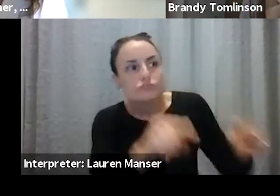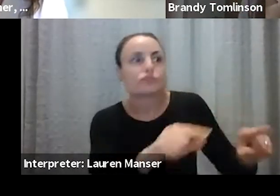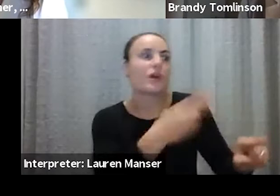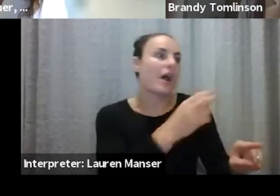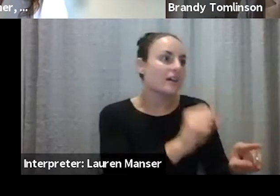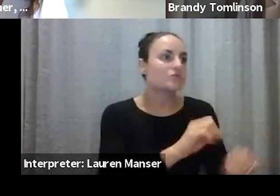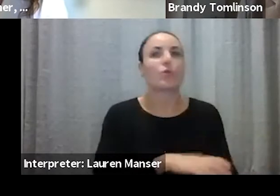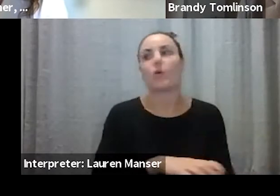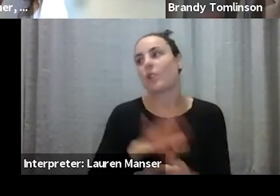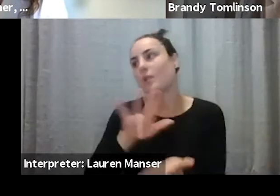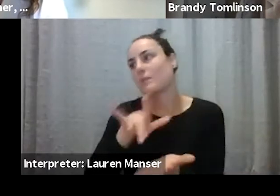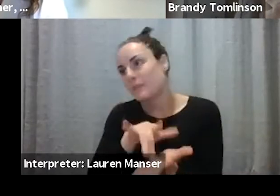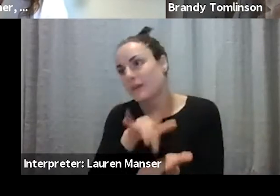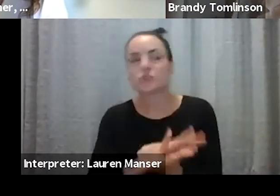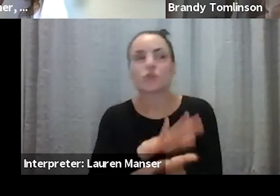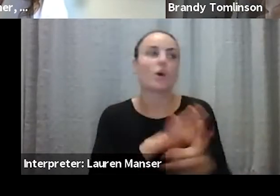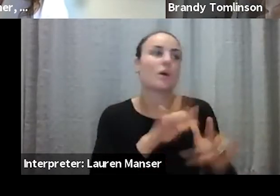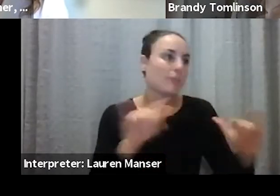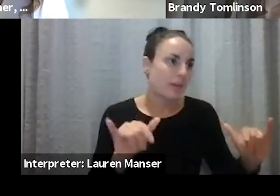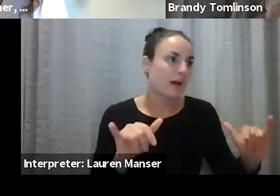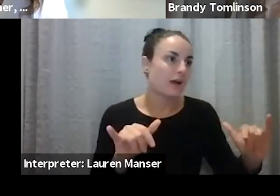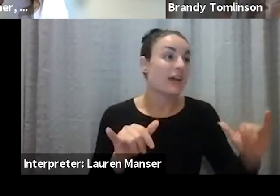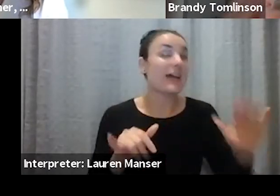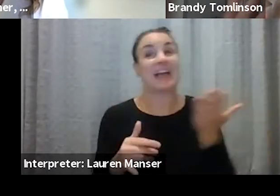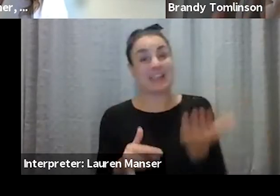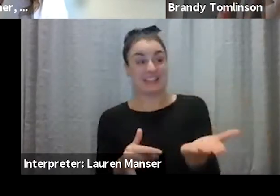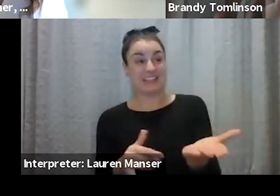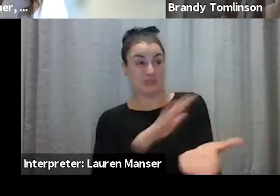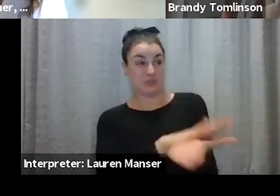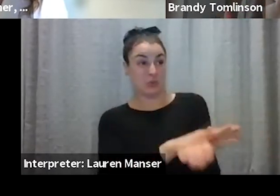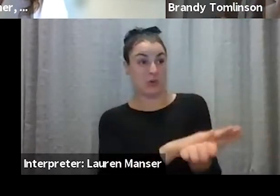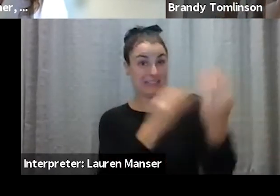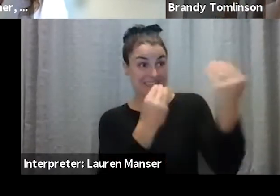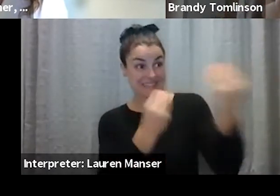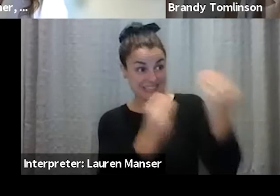And nobody teaches you in school these advocating skills that,